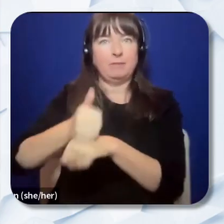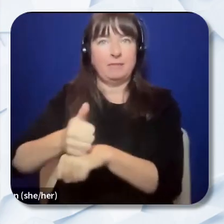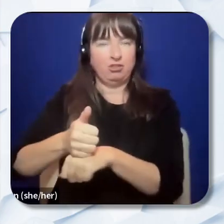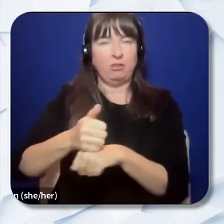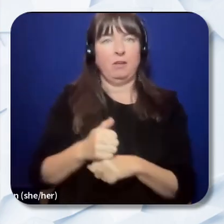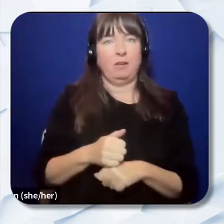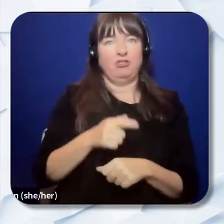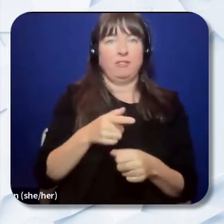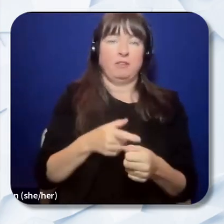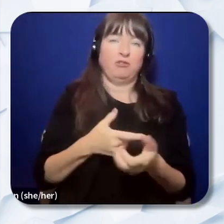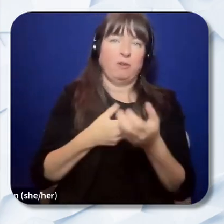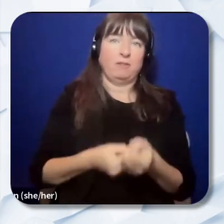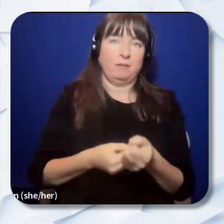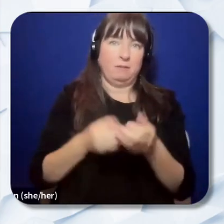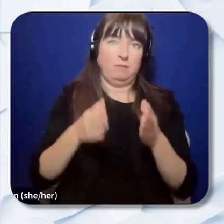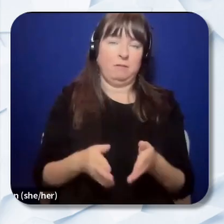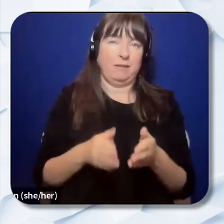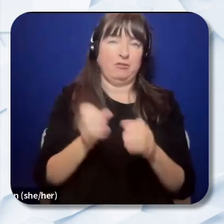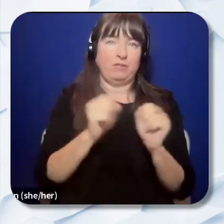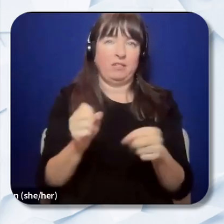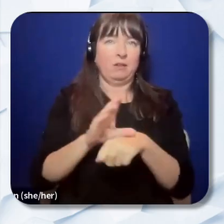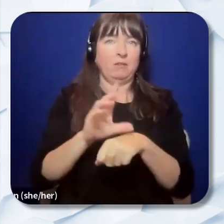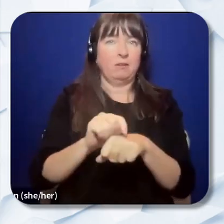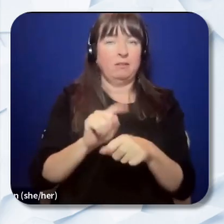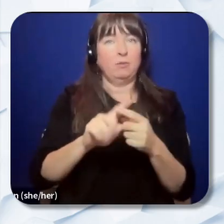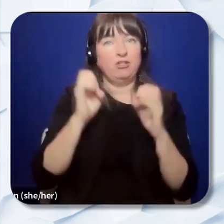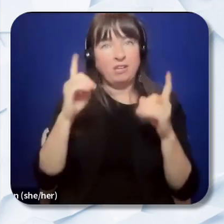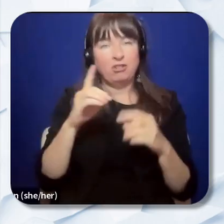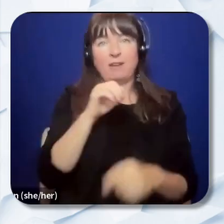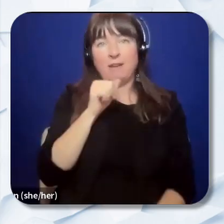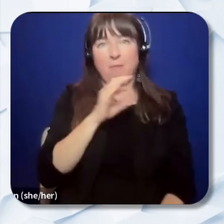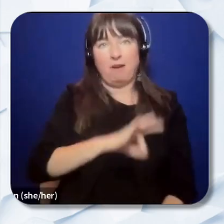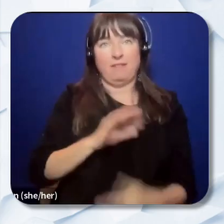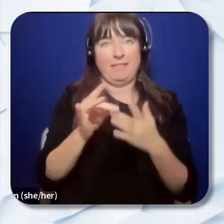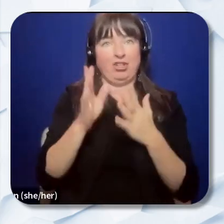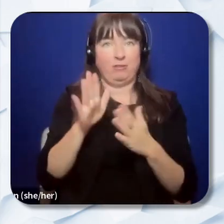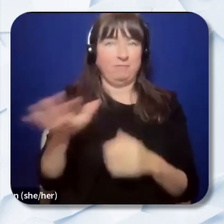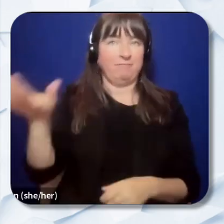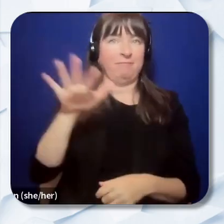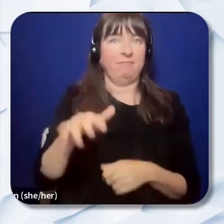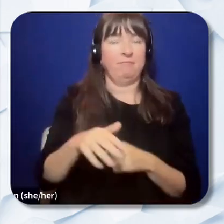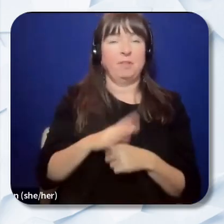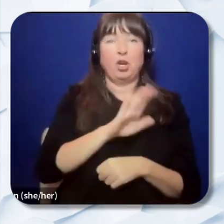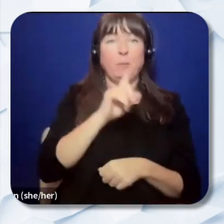partner and strategic consultant to educational and nonprofit leaders. Her commitment to long-term